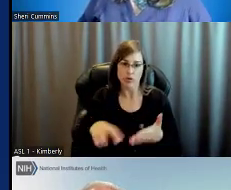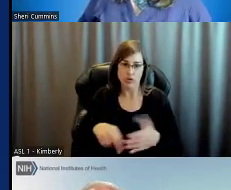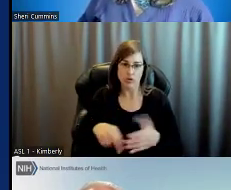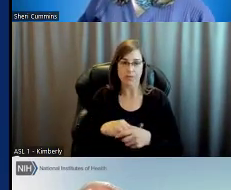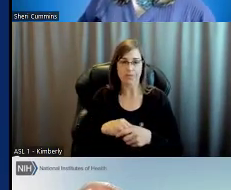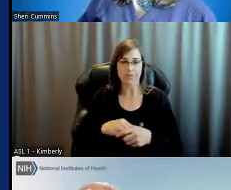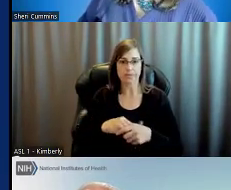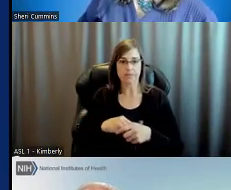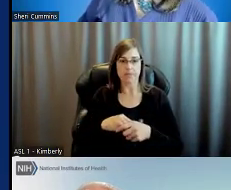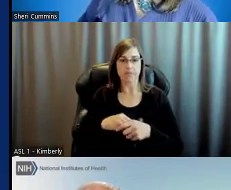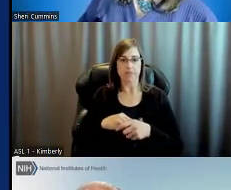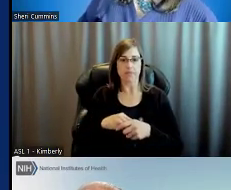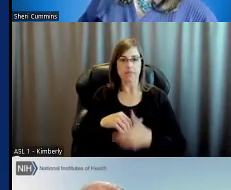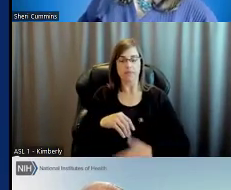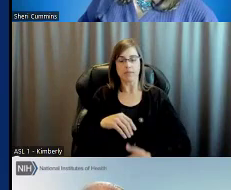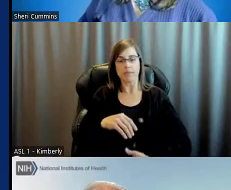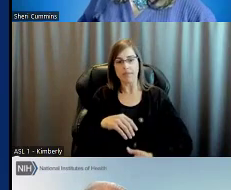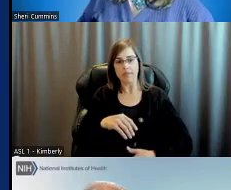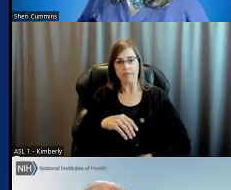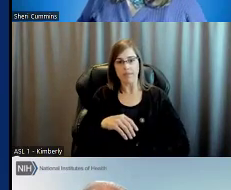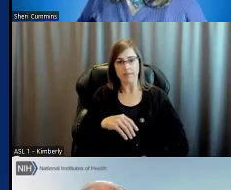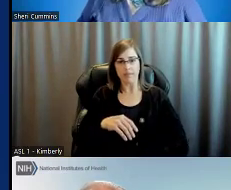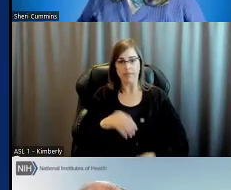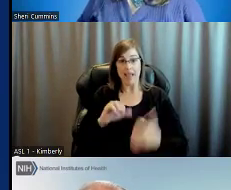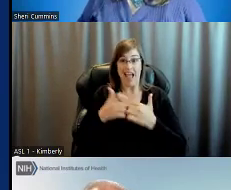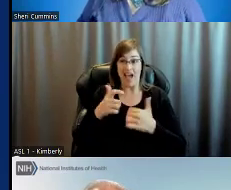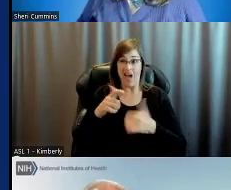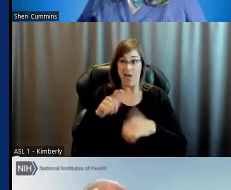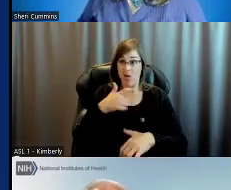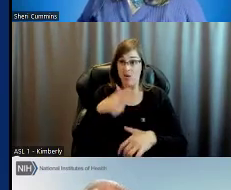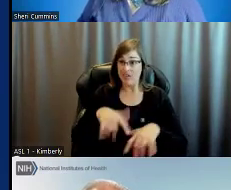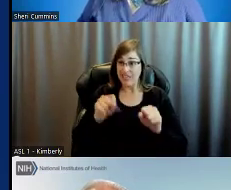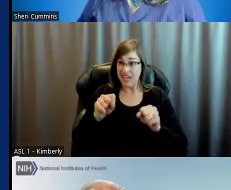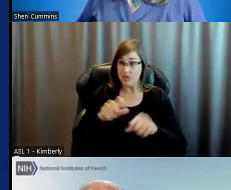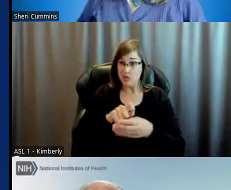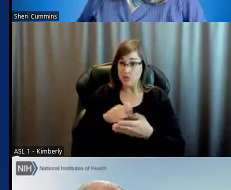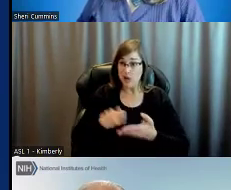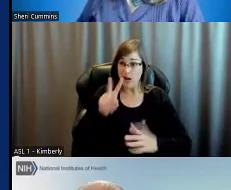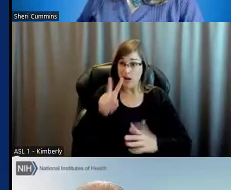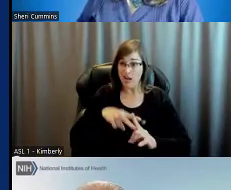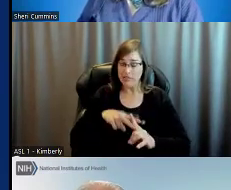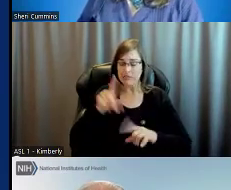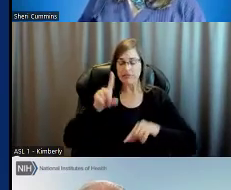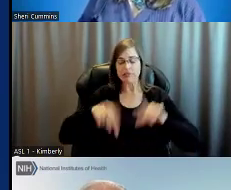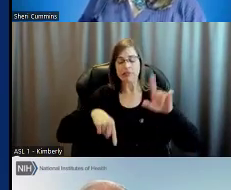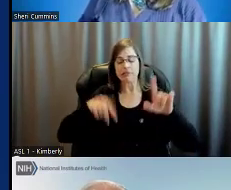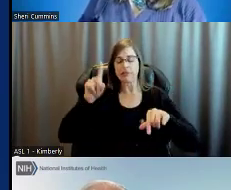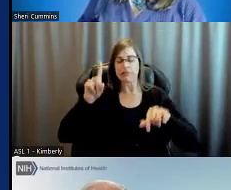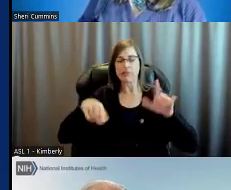So how much time does it really take to write an application? Well, it varies for a lot of people, depending on how long you've been doing this